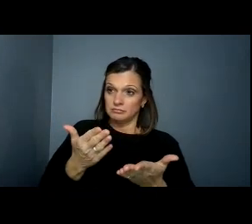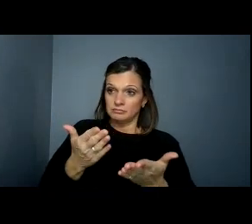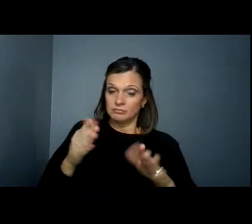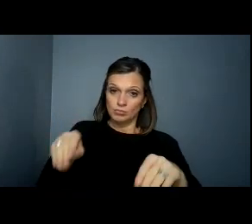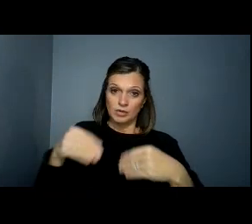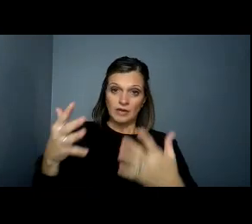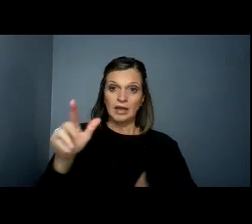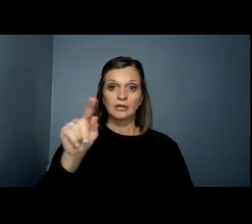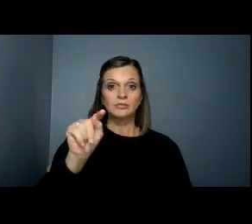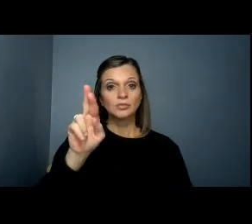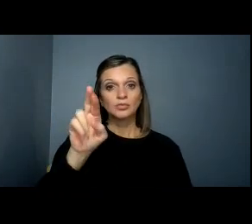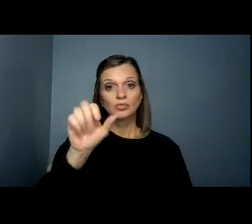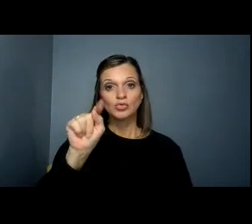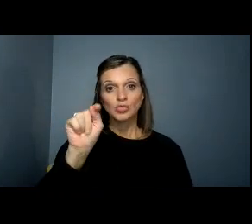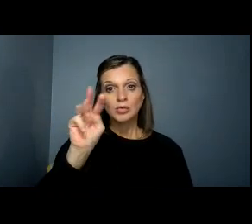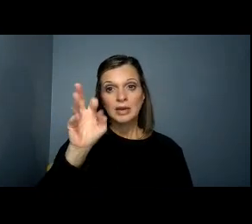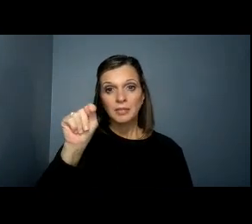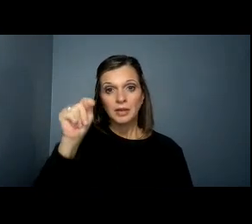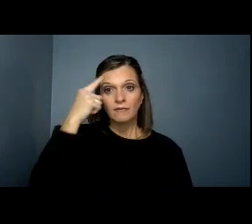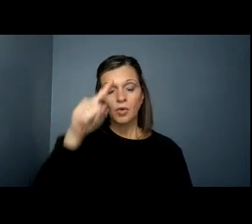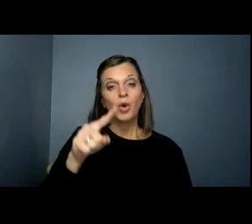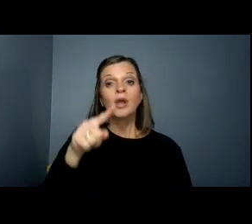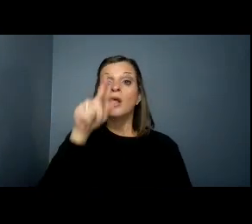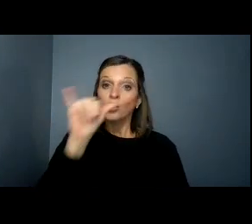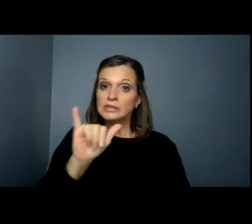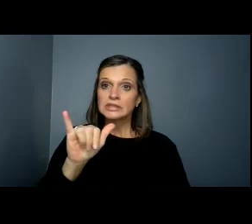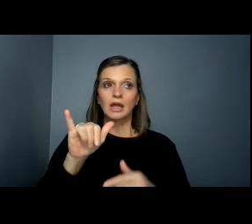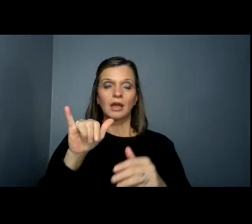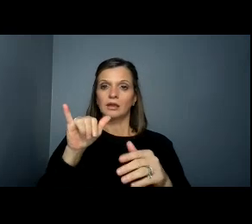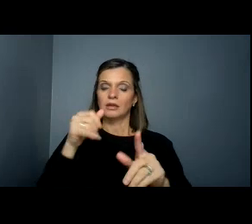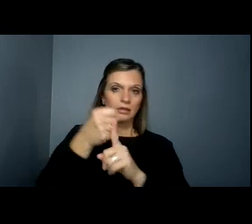something progressive. It may become something that can recover, but we really need to see if.